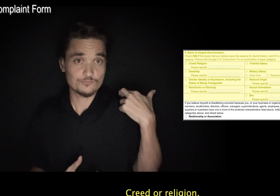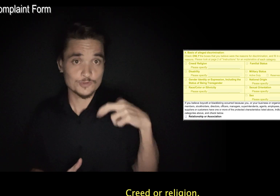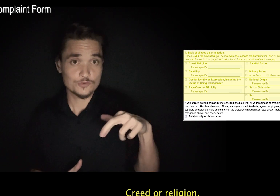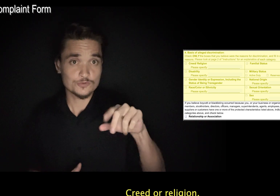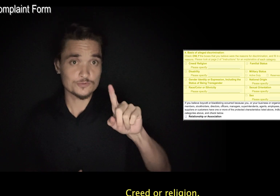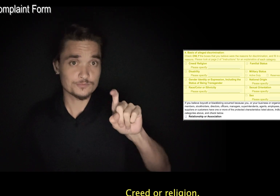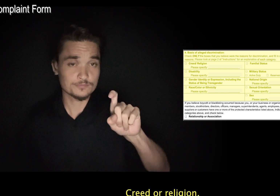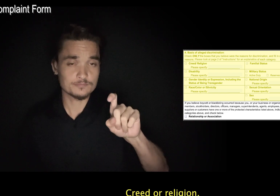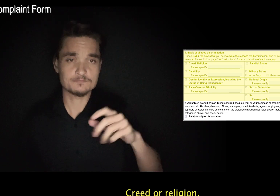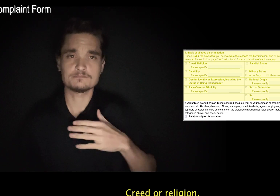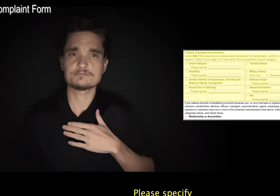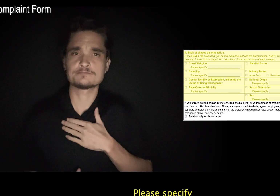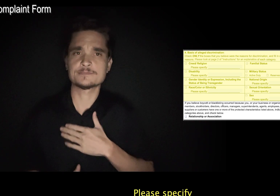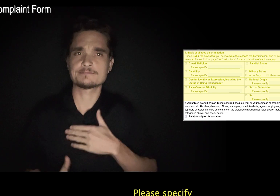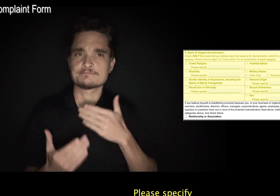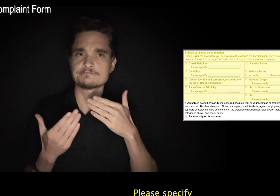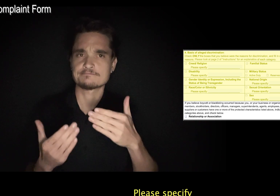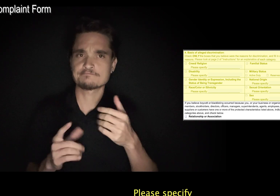Creed or religion. Please specify